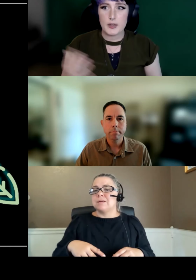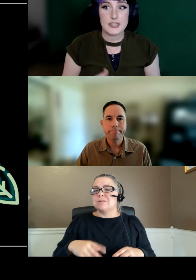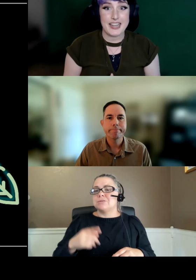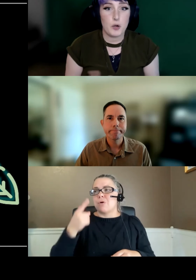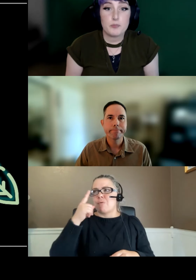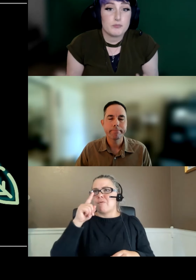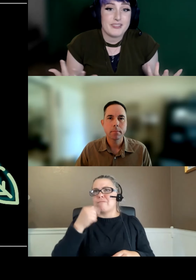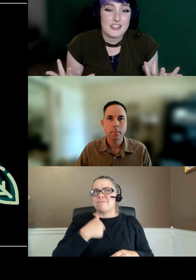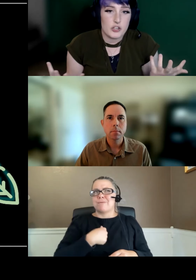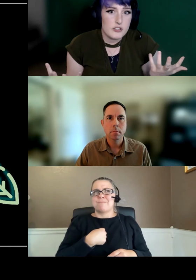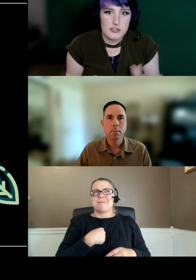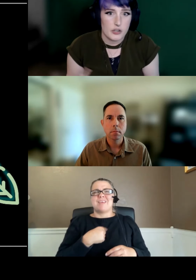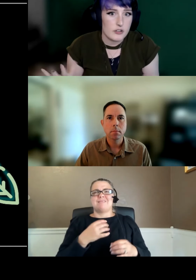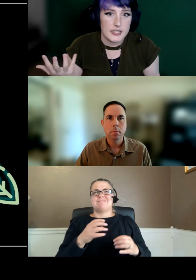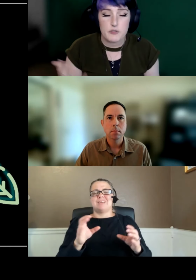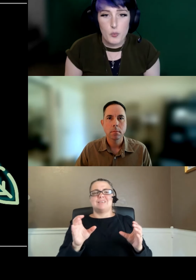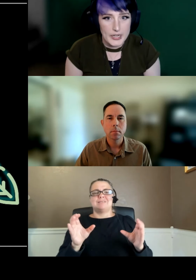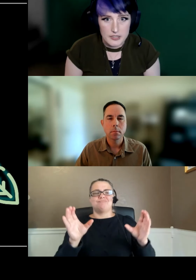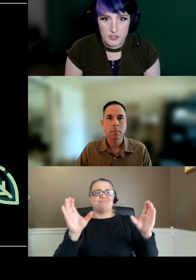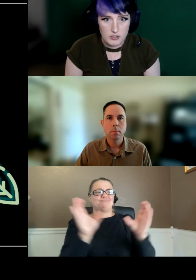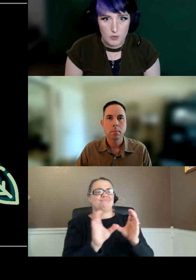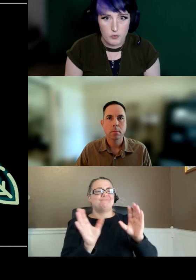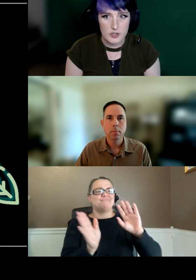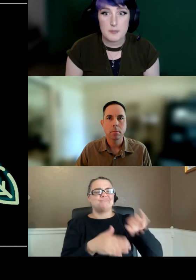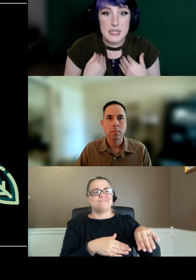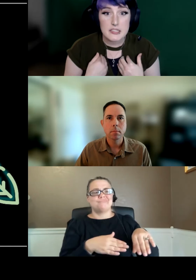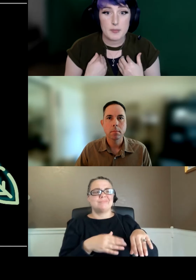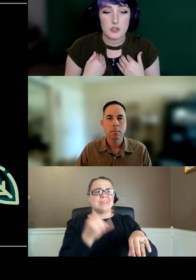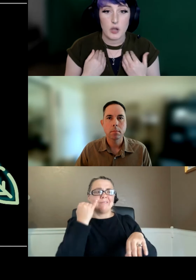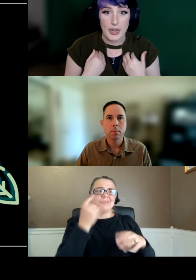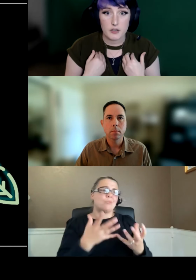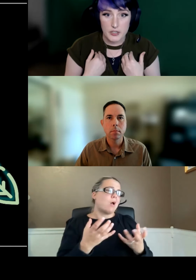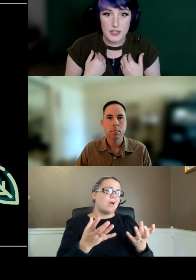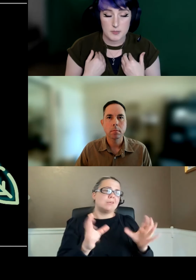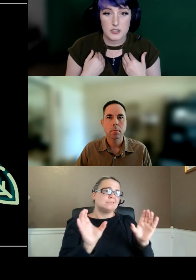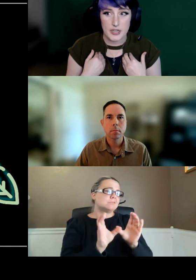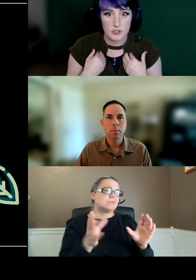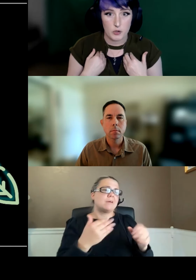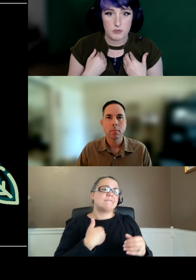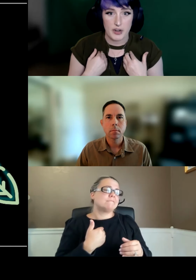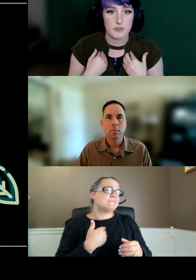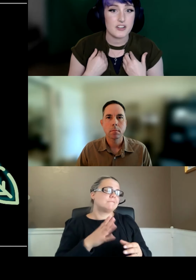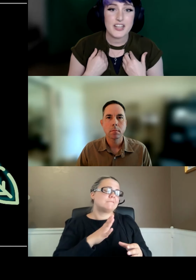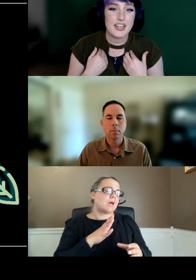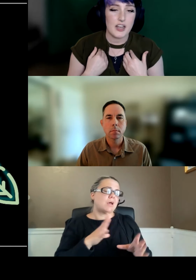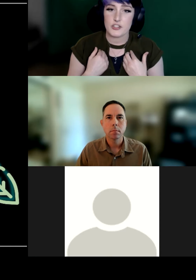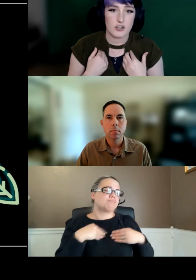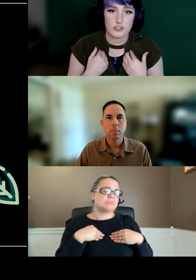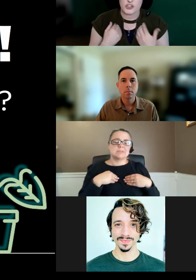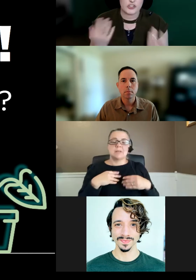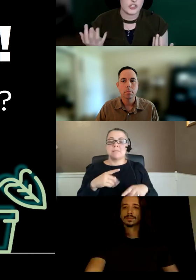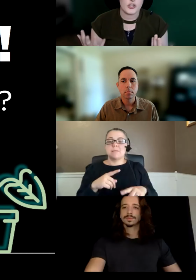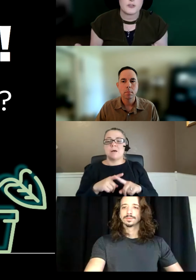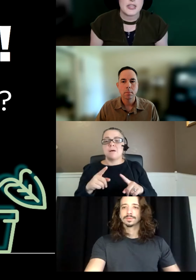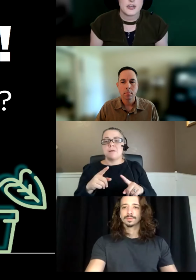because like I don't, like certs are certs like if you want to get a cert, go for it. To me, as somebody who hired for accessible designers for over five years, a cert just shows me that